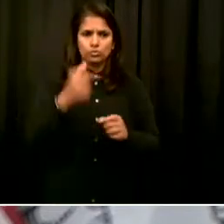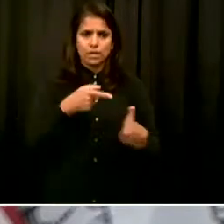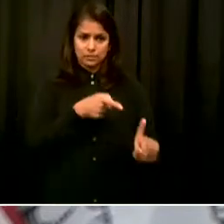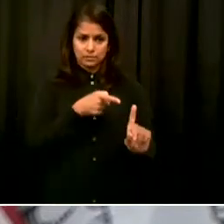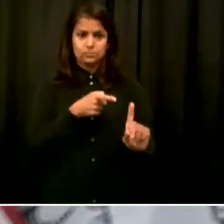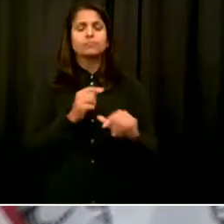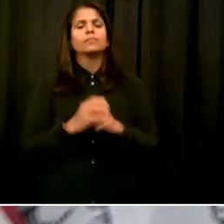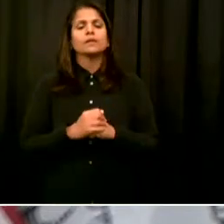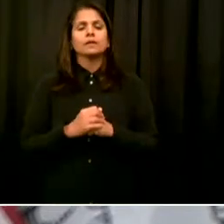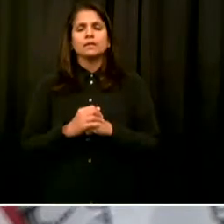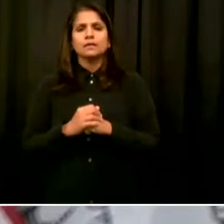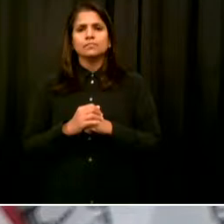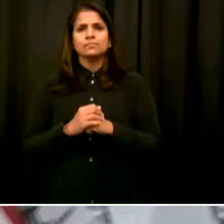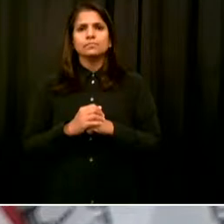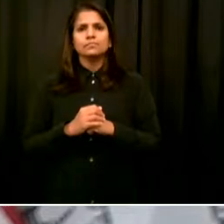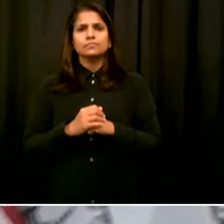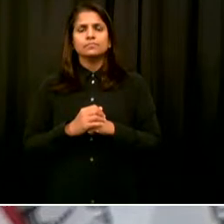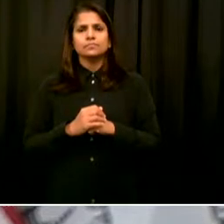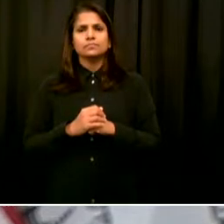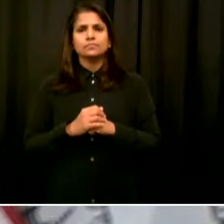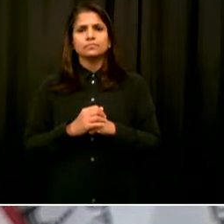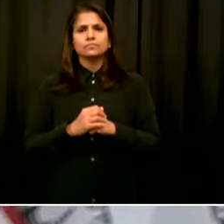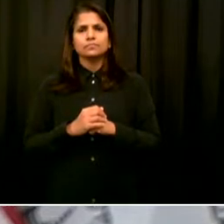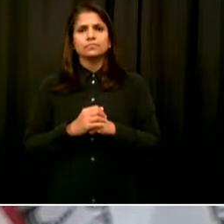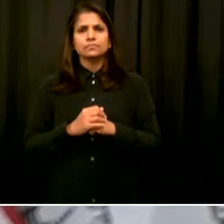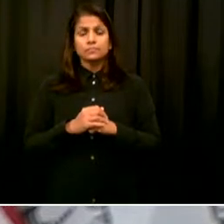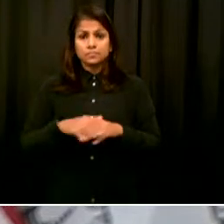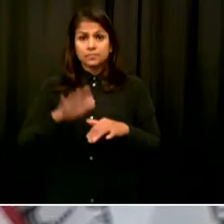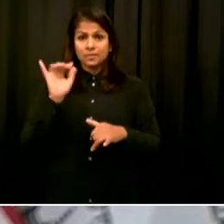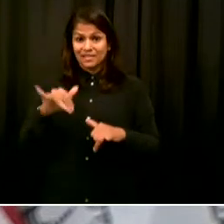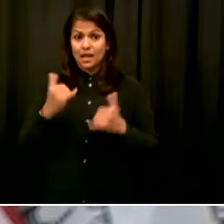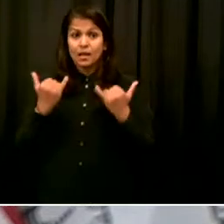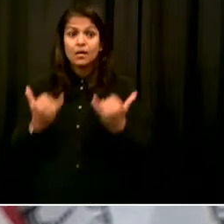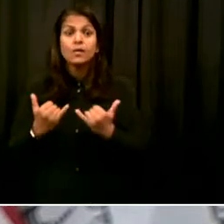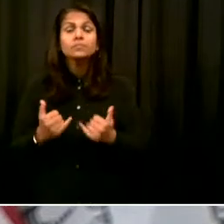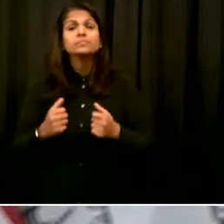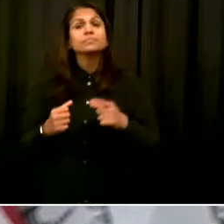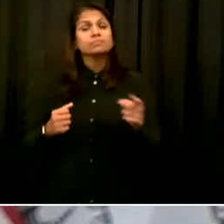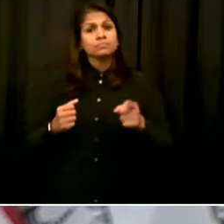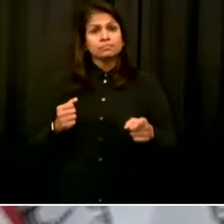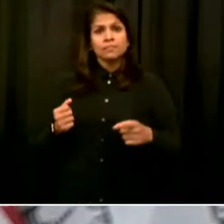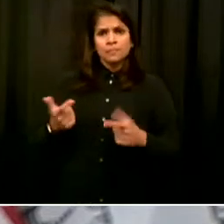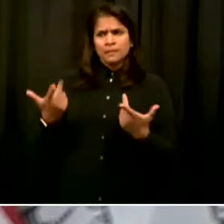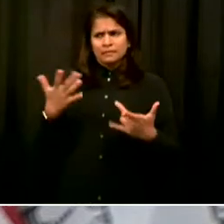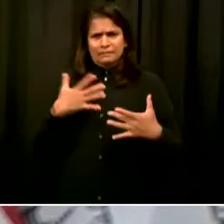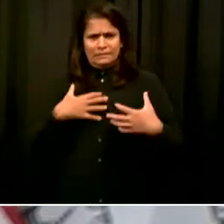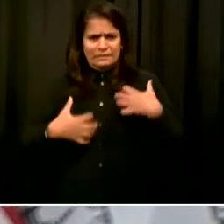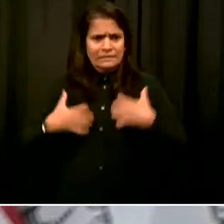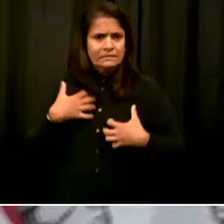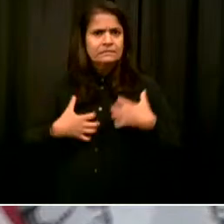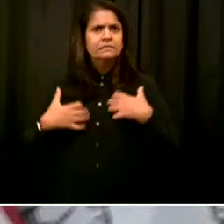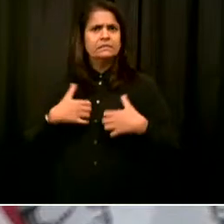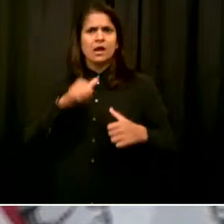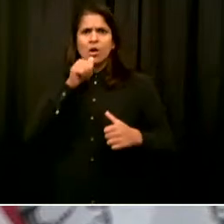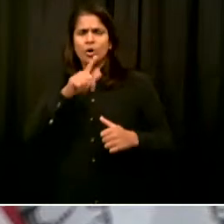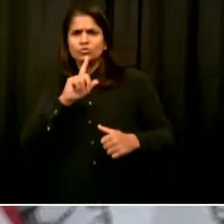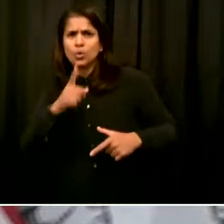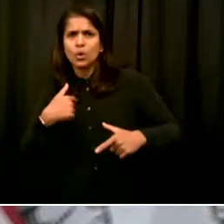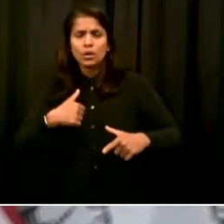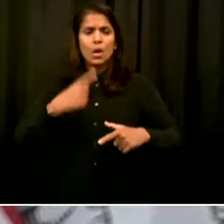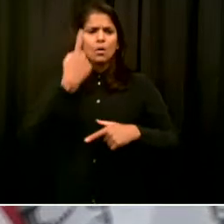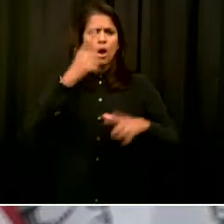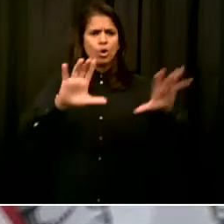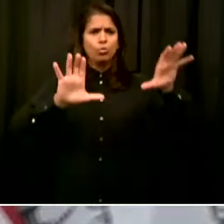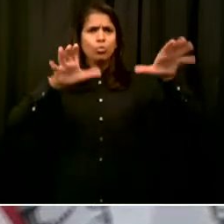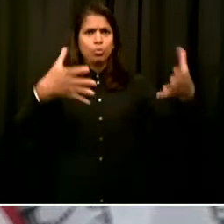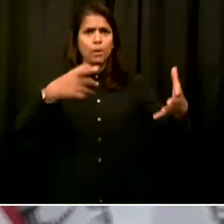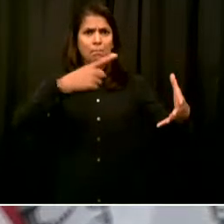PROTESTS. GIVEN THAT THERE ARE